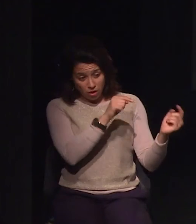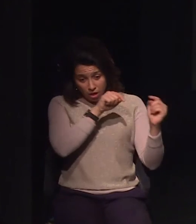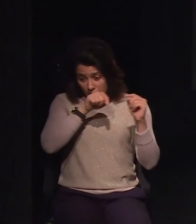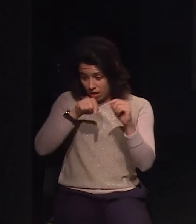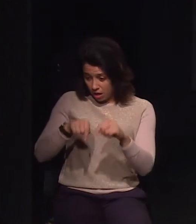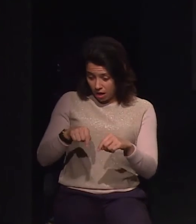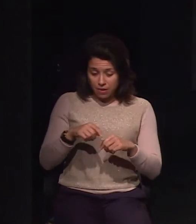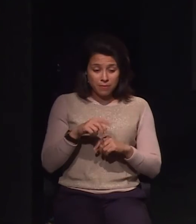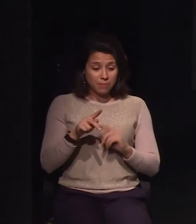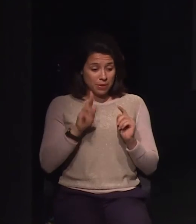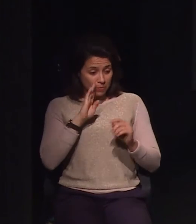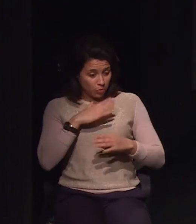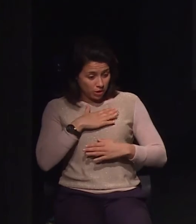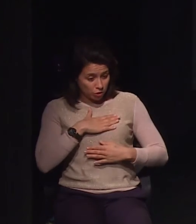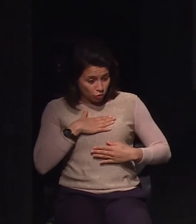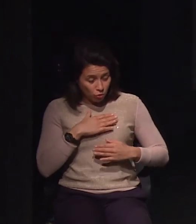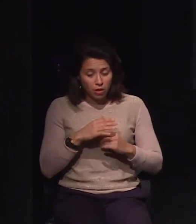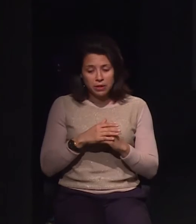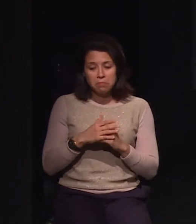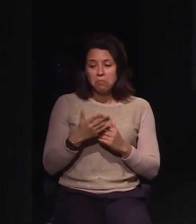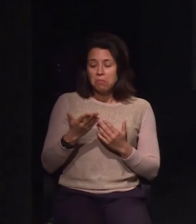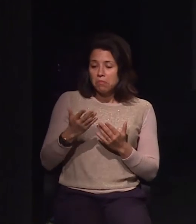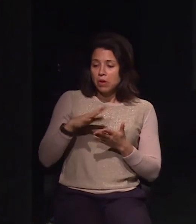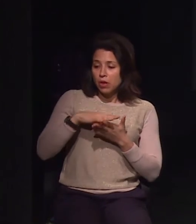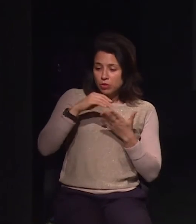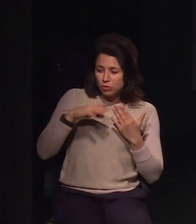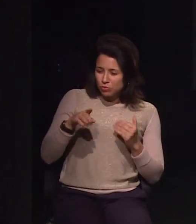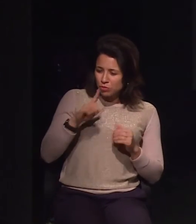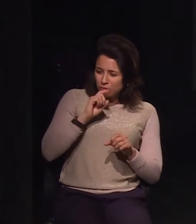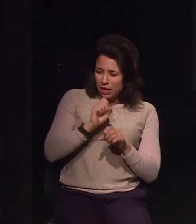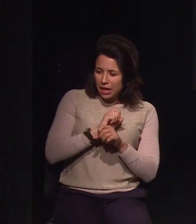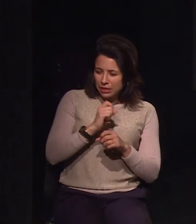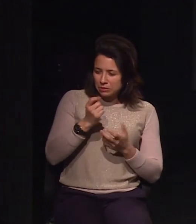the student actually understand what I am trying to say to them, am I an artist who